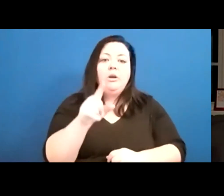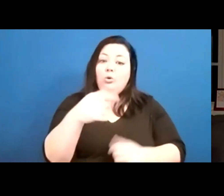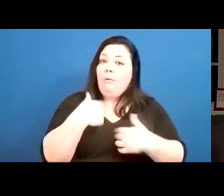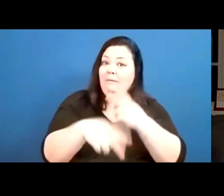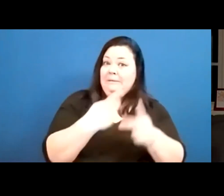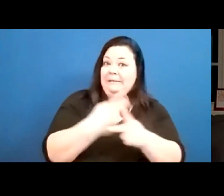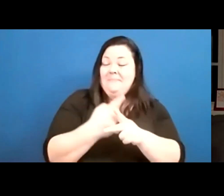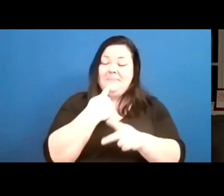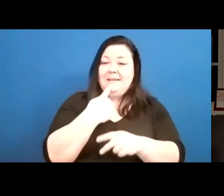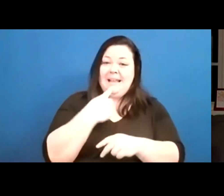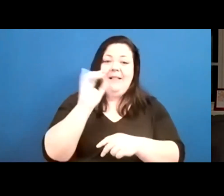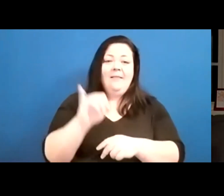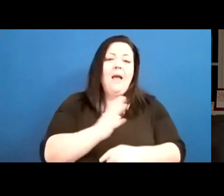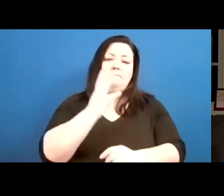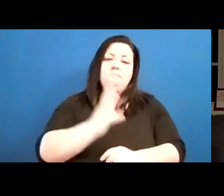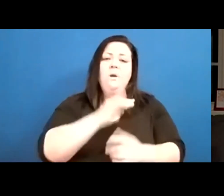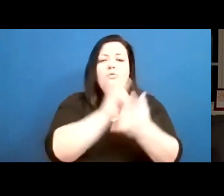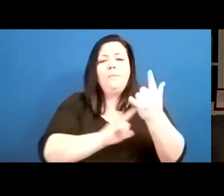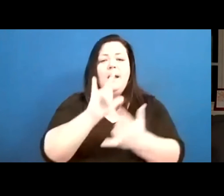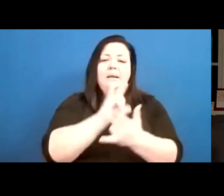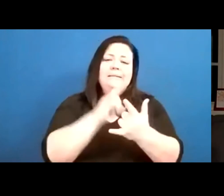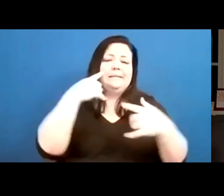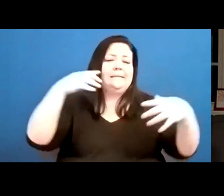that elegant, romantic schwa sound at the end of the name.